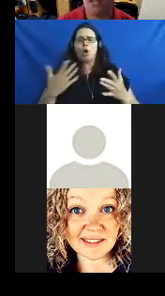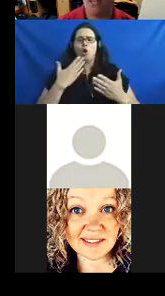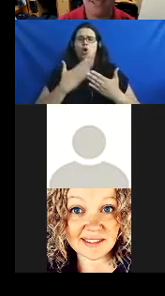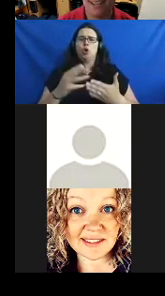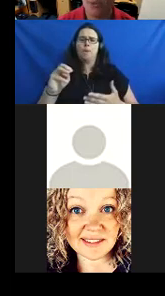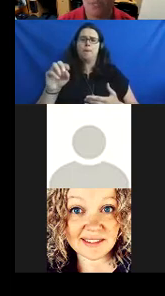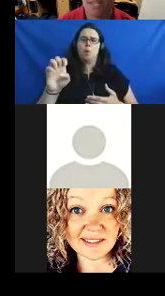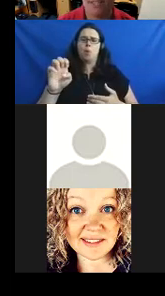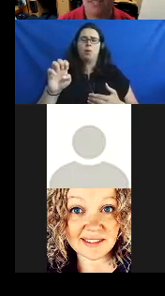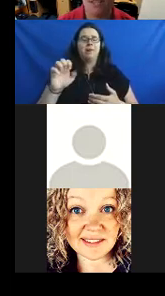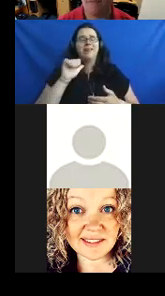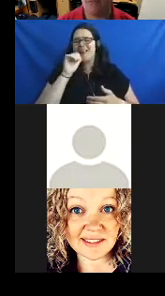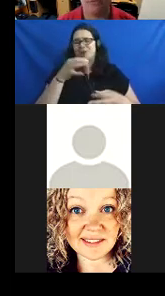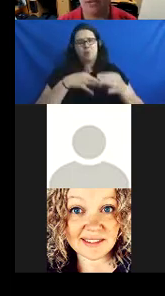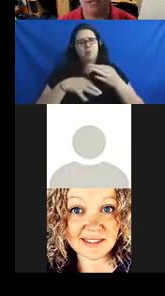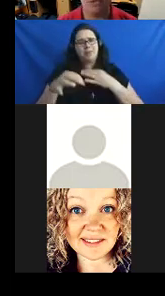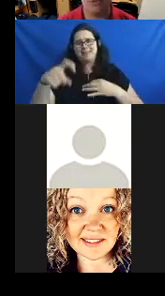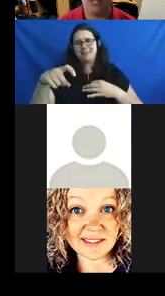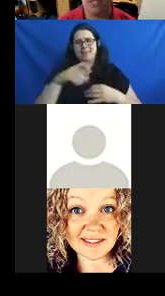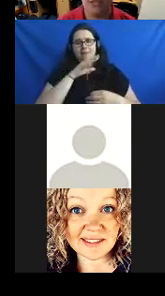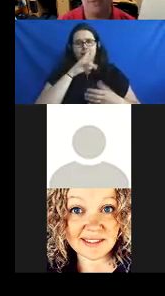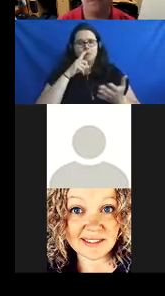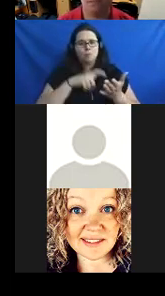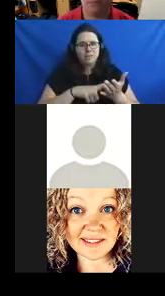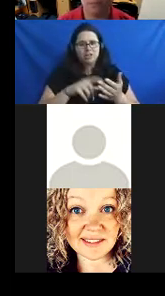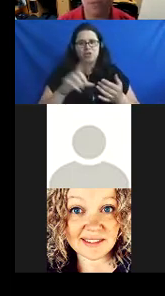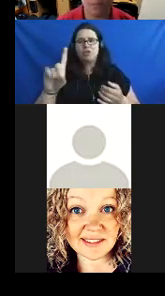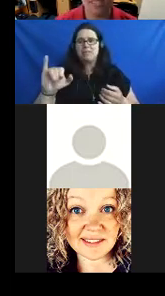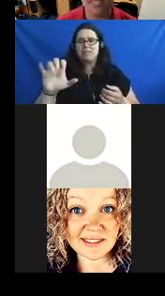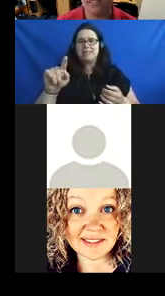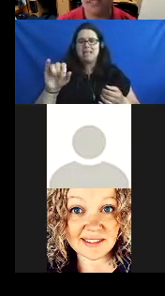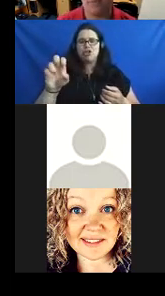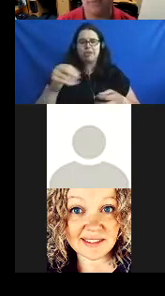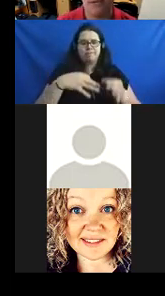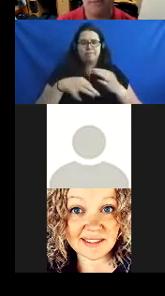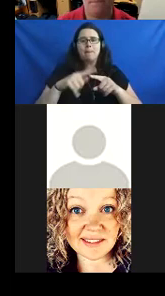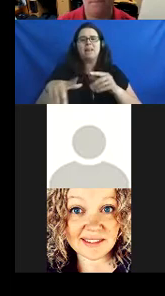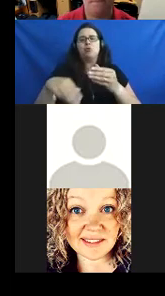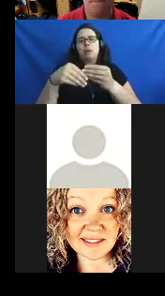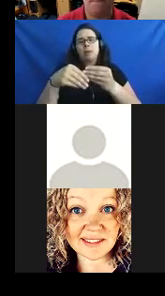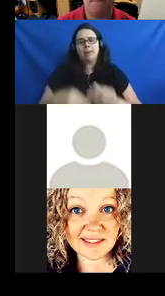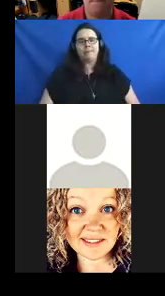AGAIN, NOT TO REPLACE THE NEED FOR VOICE RECOGNITION OR DICTATION, BUT AT LEAST TO SUPPLEMENT IT.